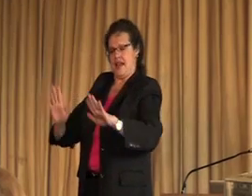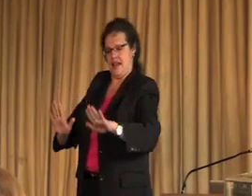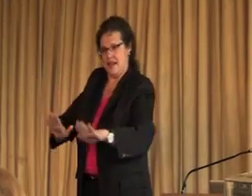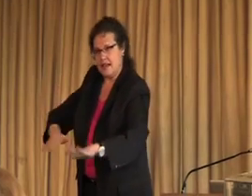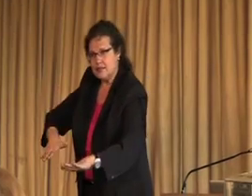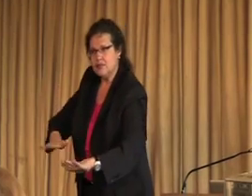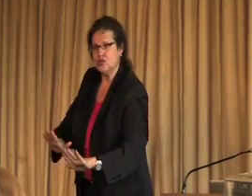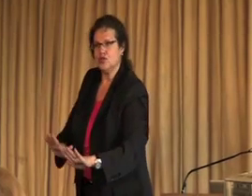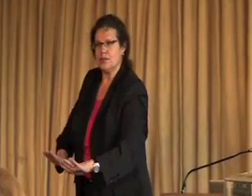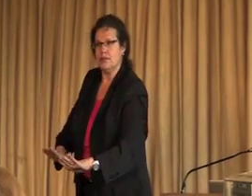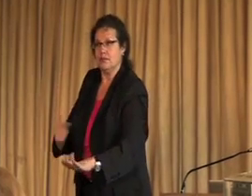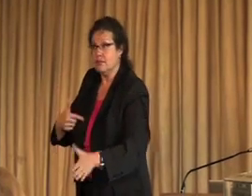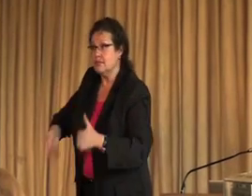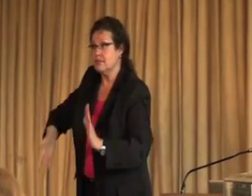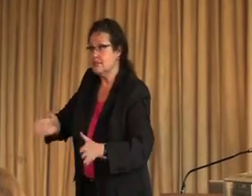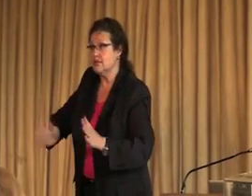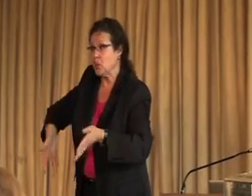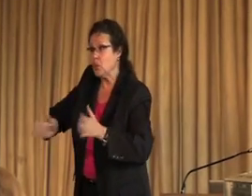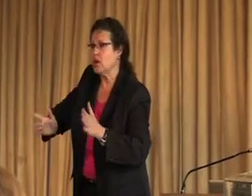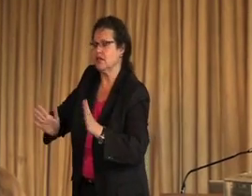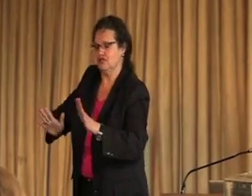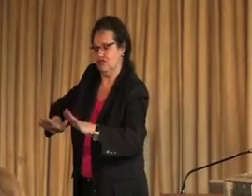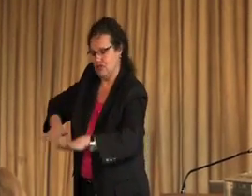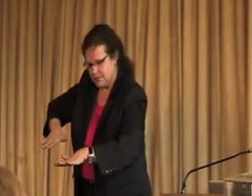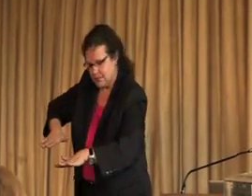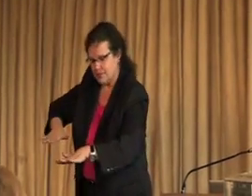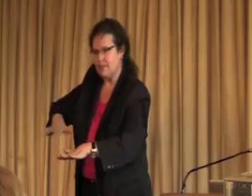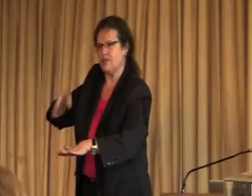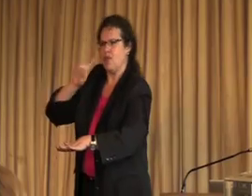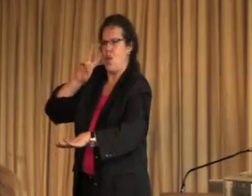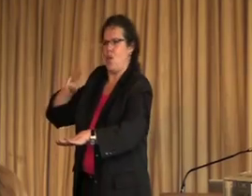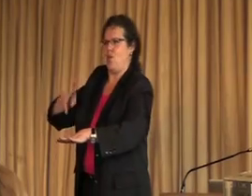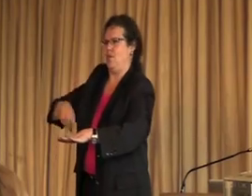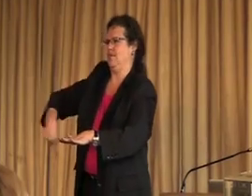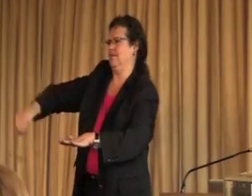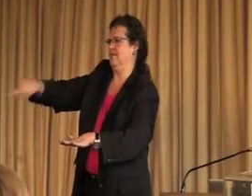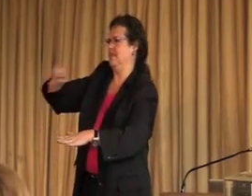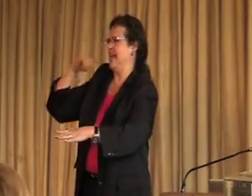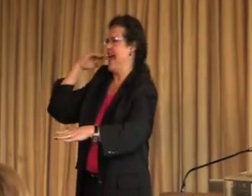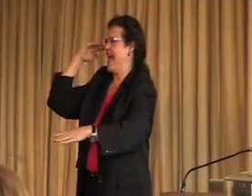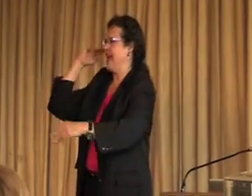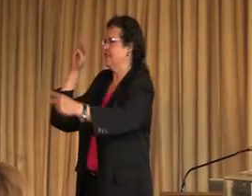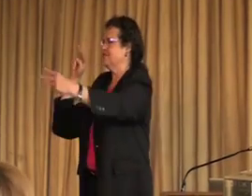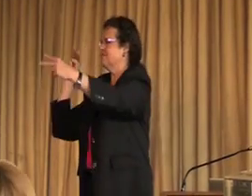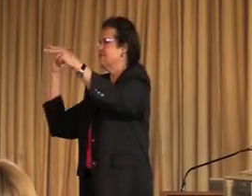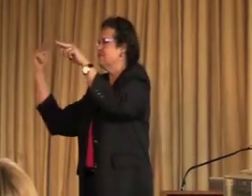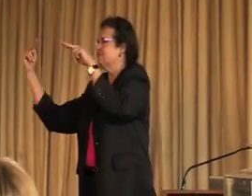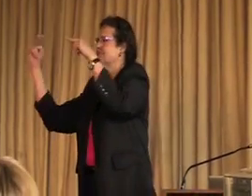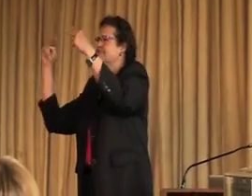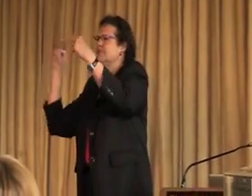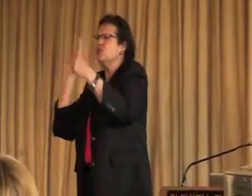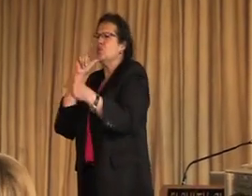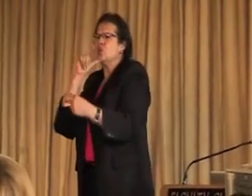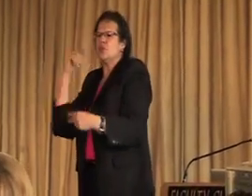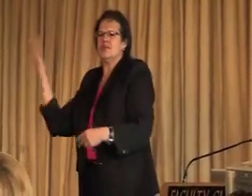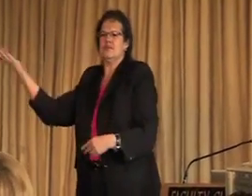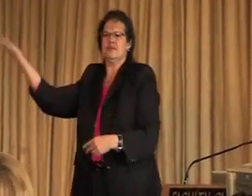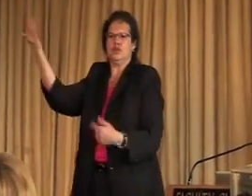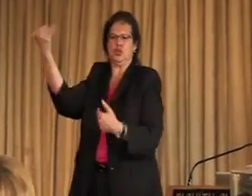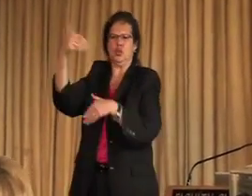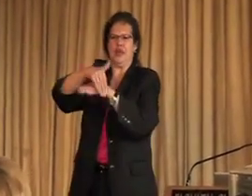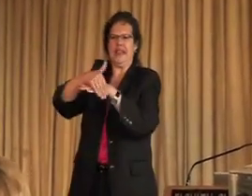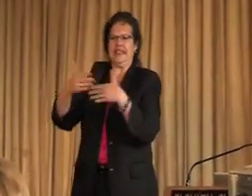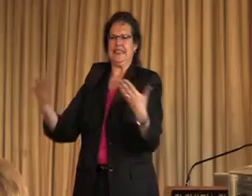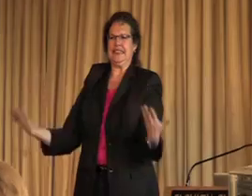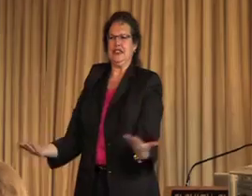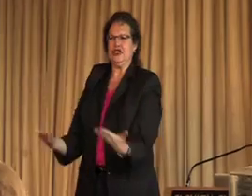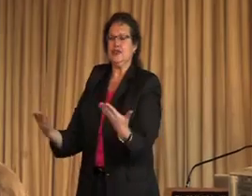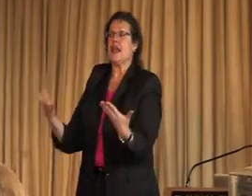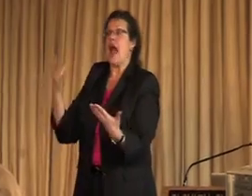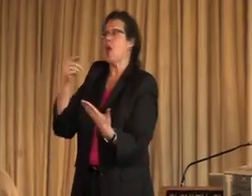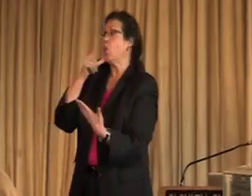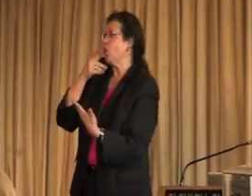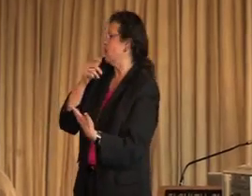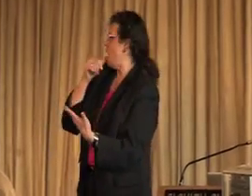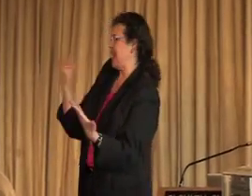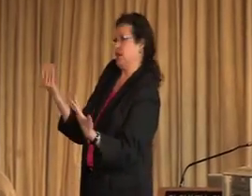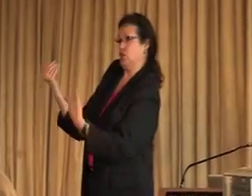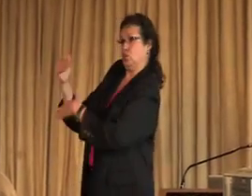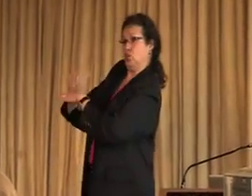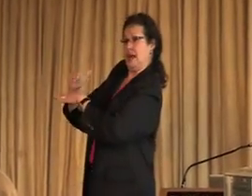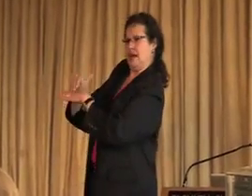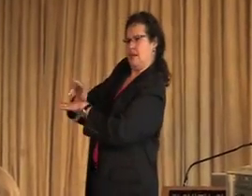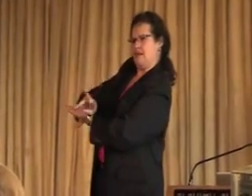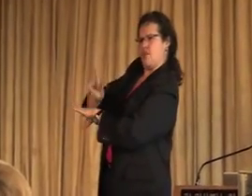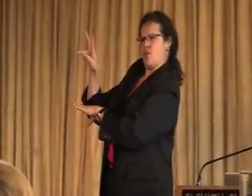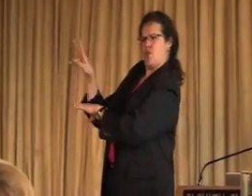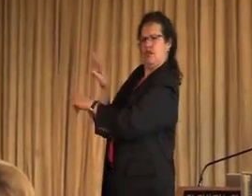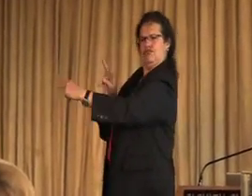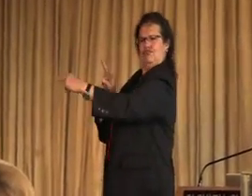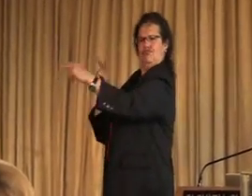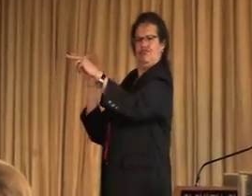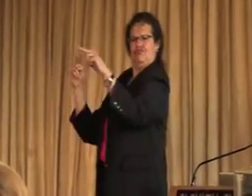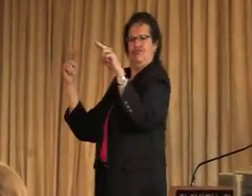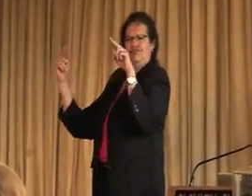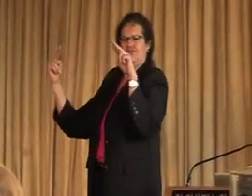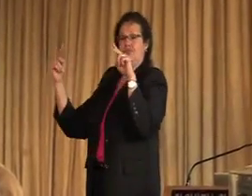we are now tonight. And I'm looking around the room here, and I think about all of the